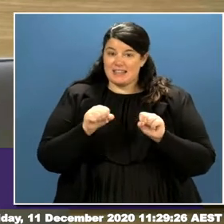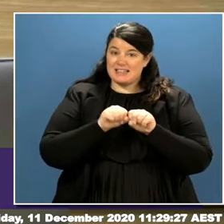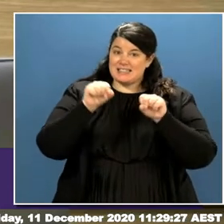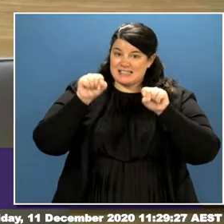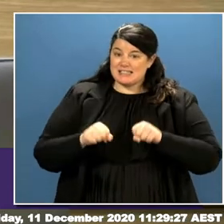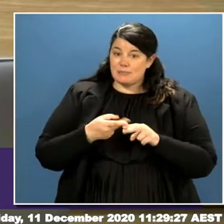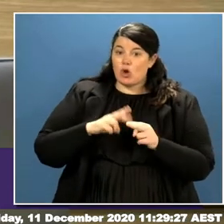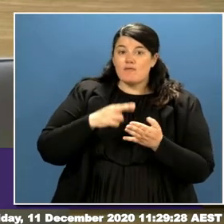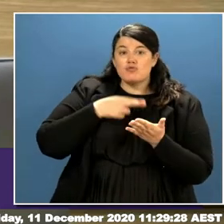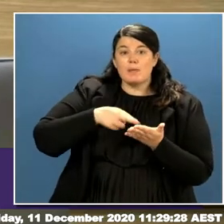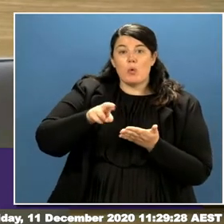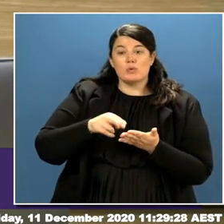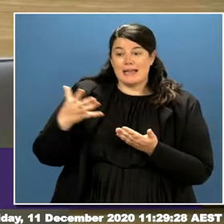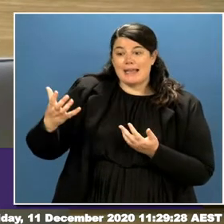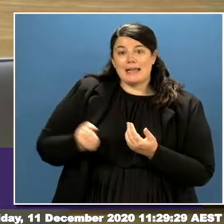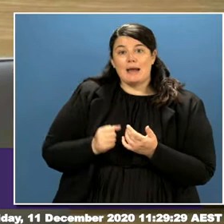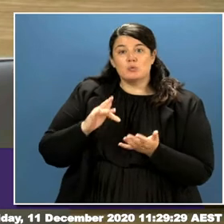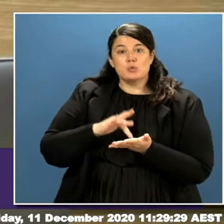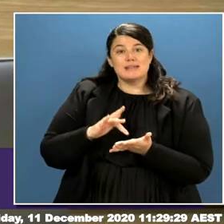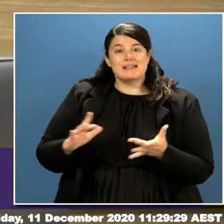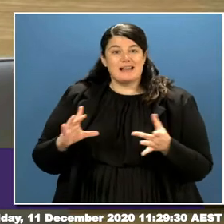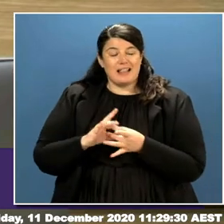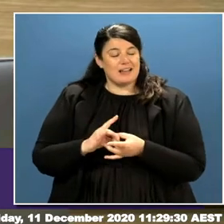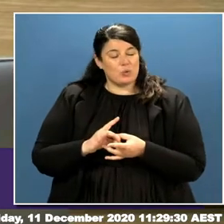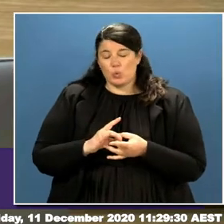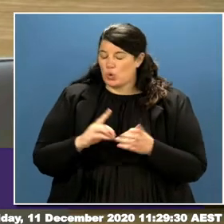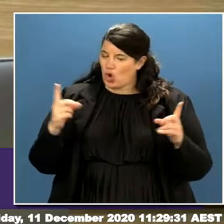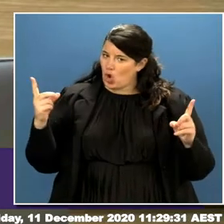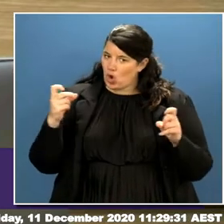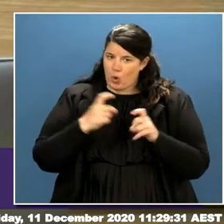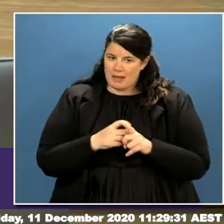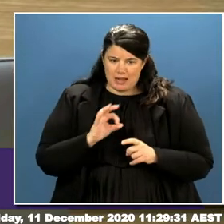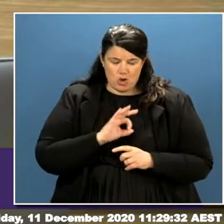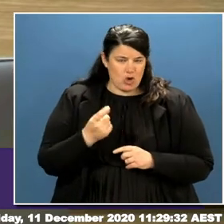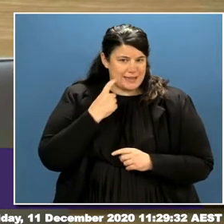reporting income to Centrelink as a complicated and difficult process and